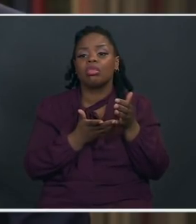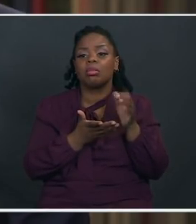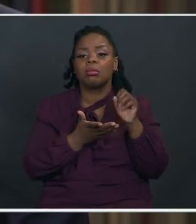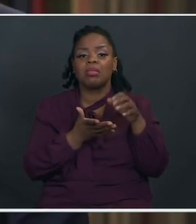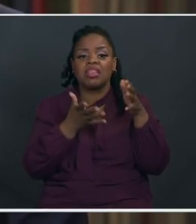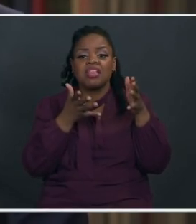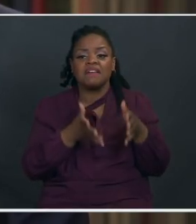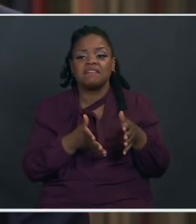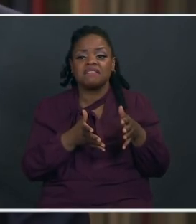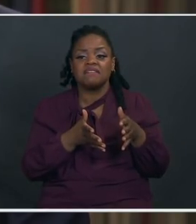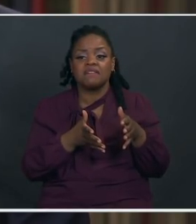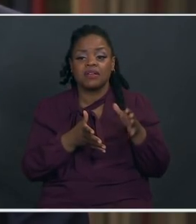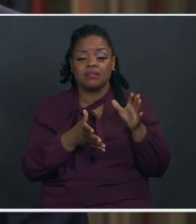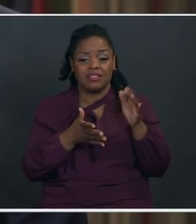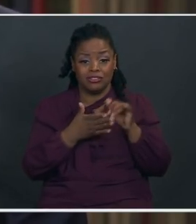That's it. The rest moves out to states.